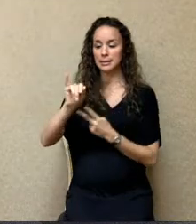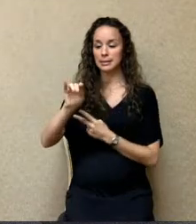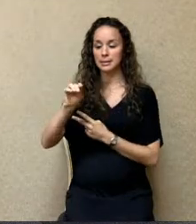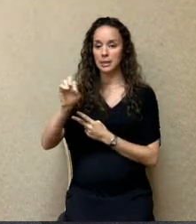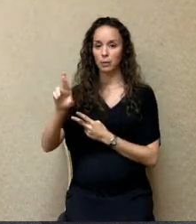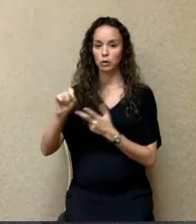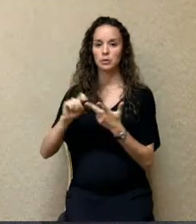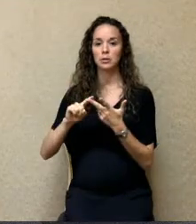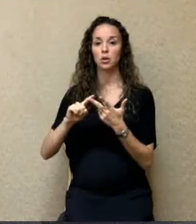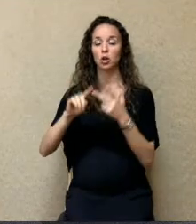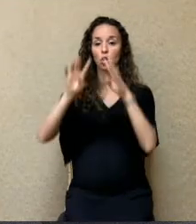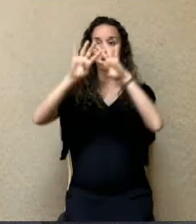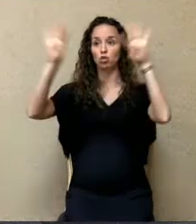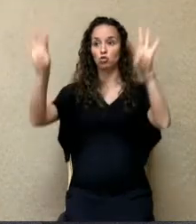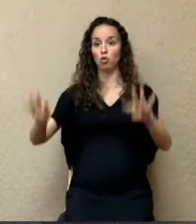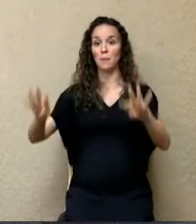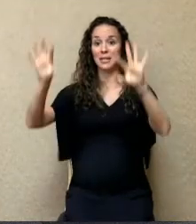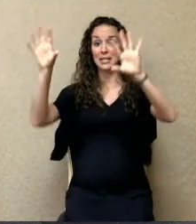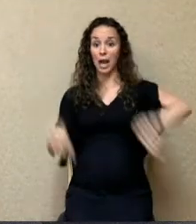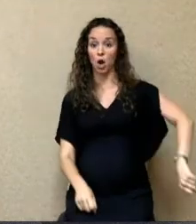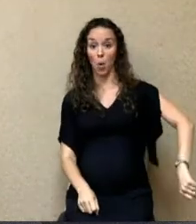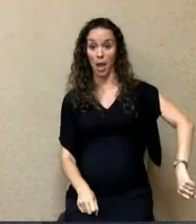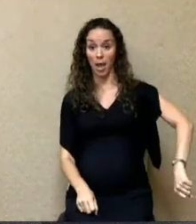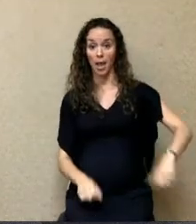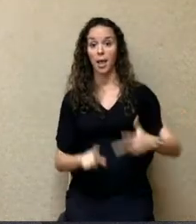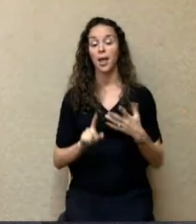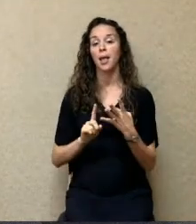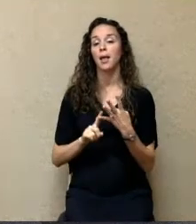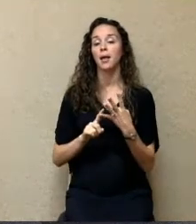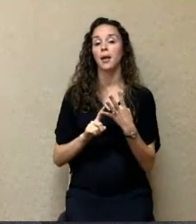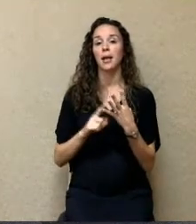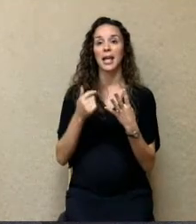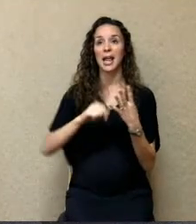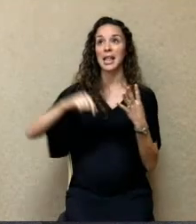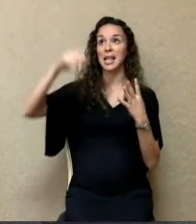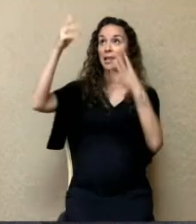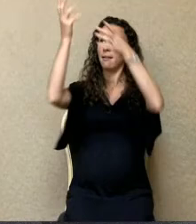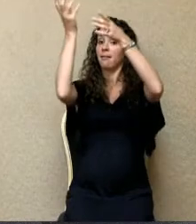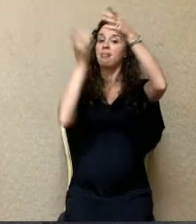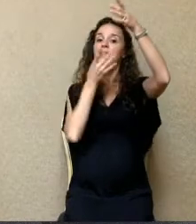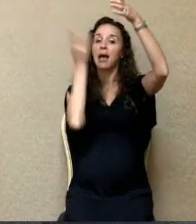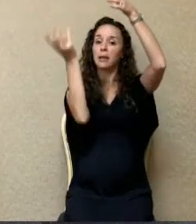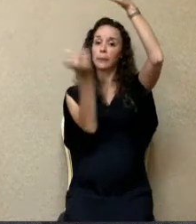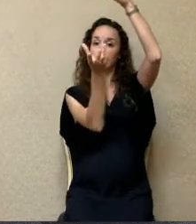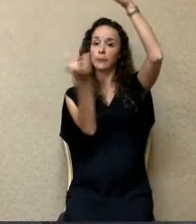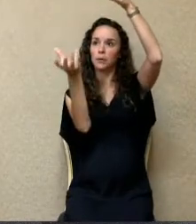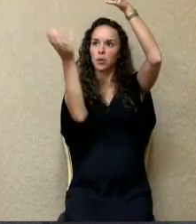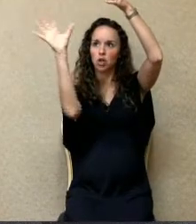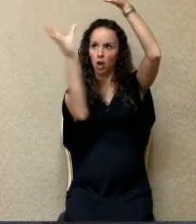Tear-away drapes. We took off all hanging light fixtures. Carpeted the wall in the sensory room.